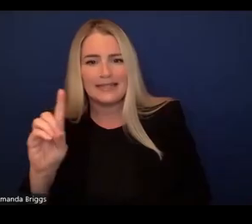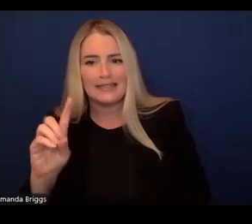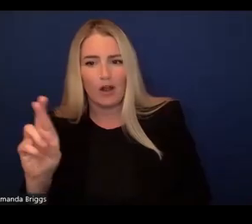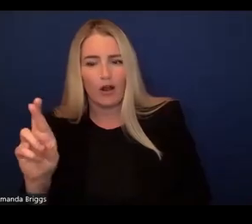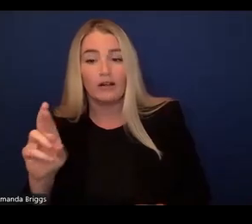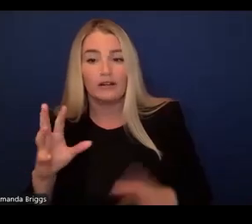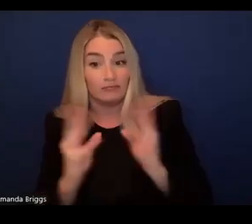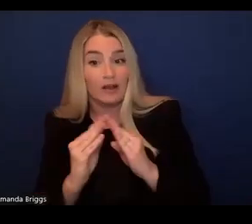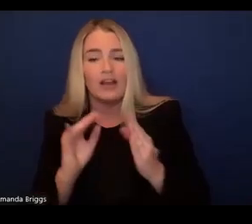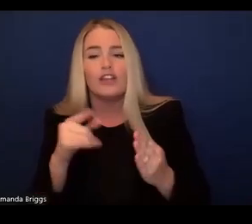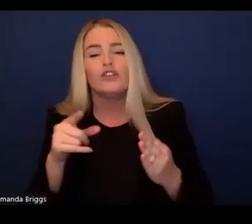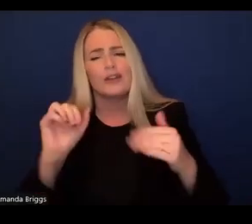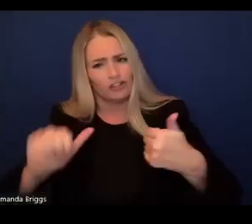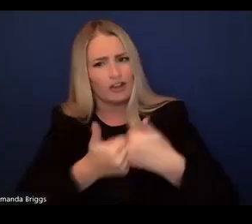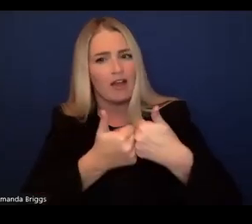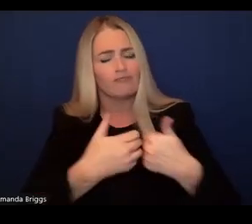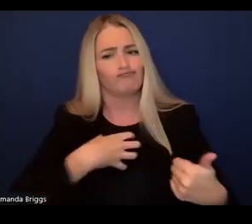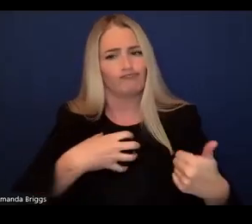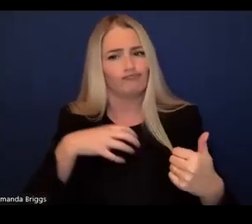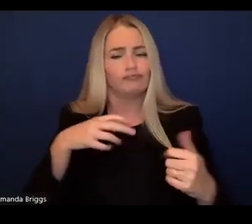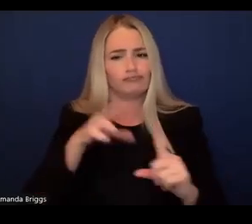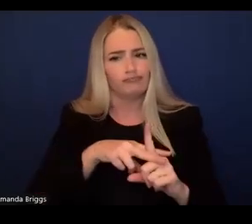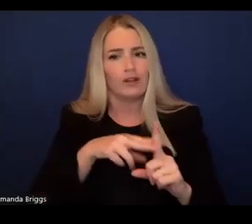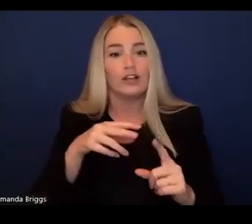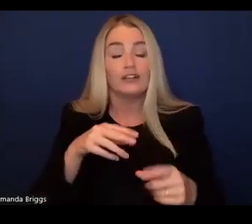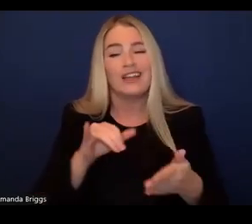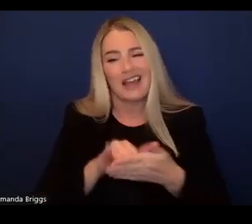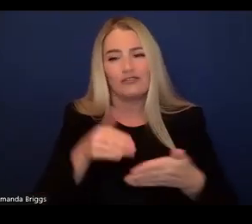a manifestation determination decision through a due process complaint.